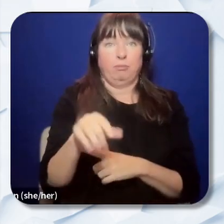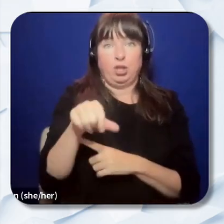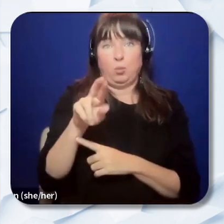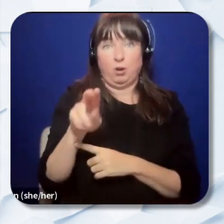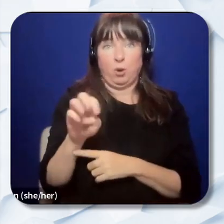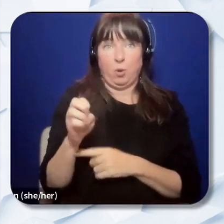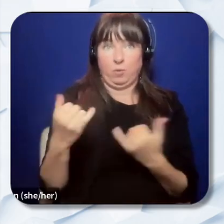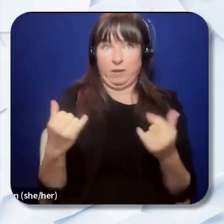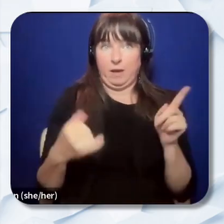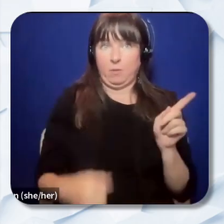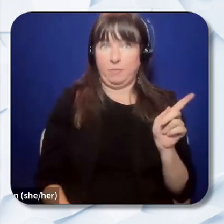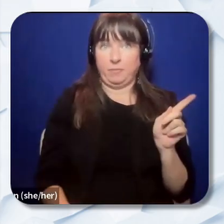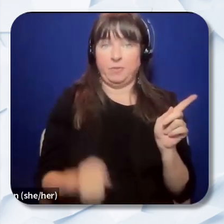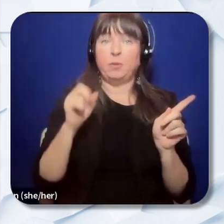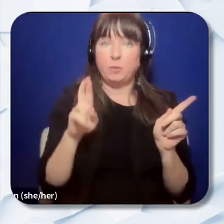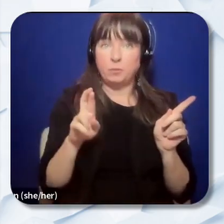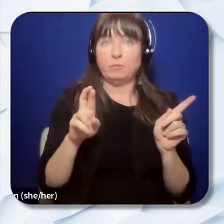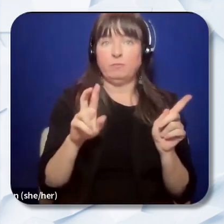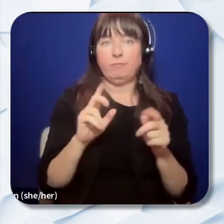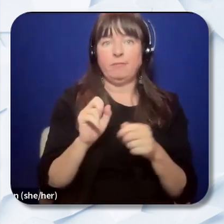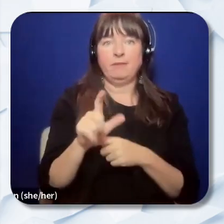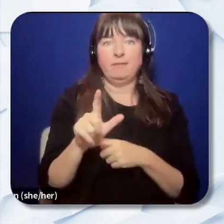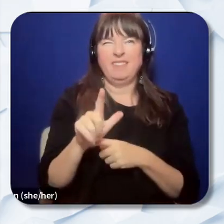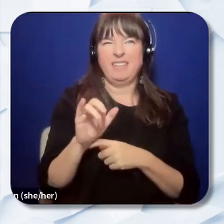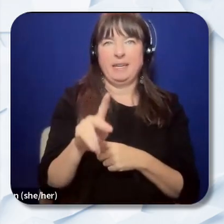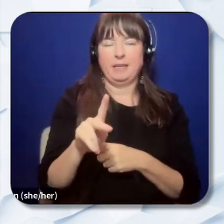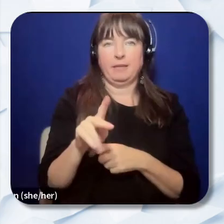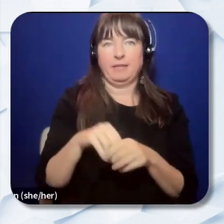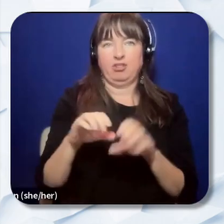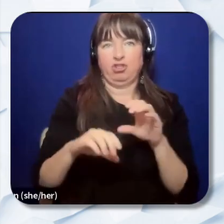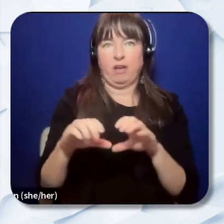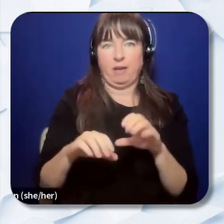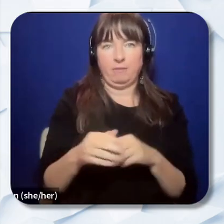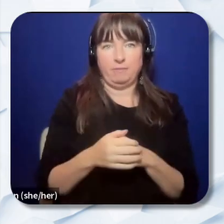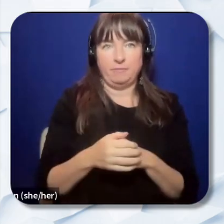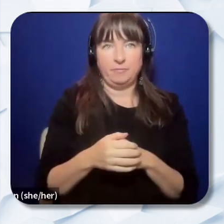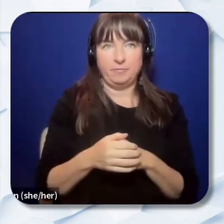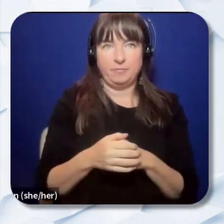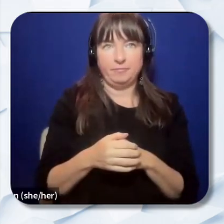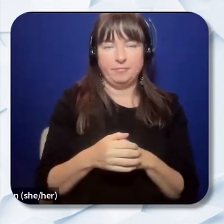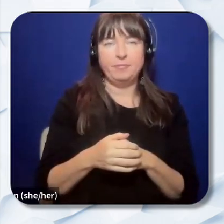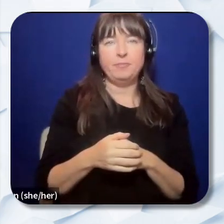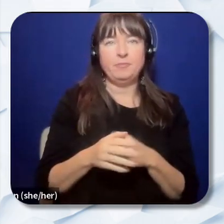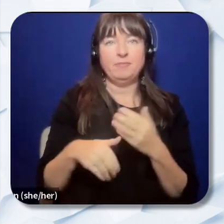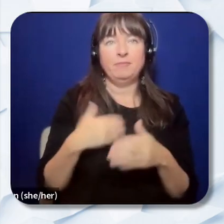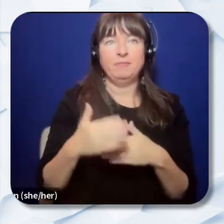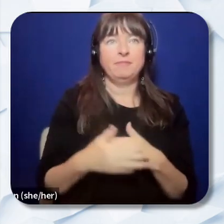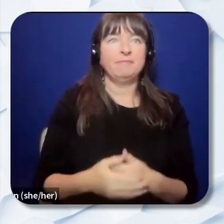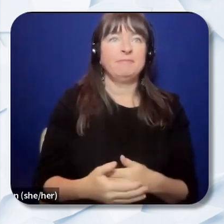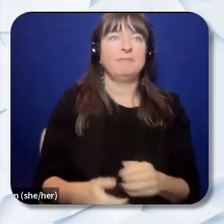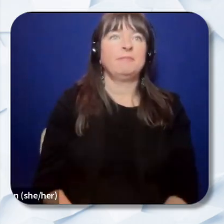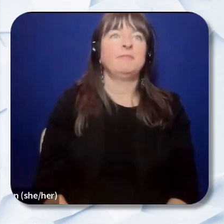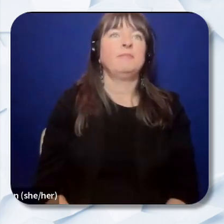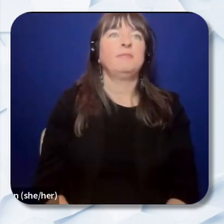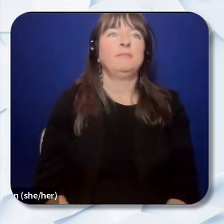the current slide or via the link that will be shared in the chat shortly. Next slide please.